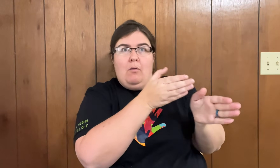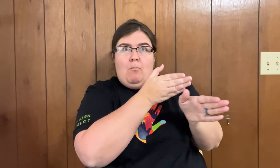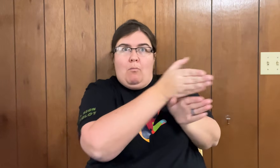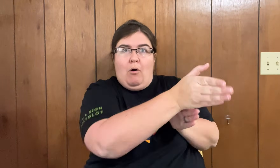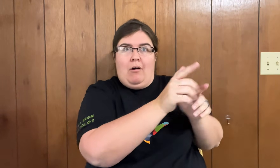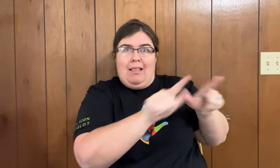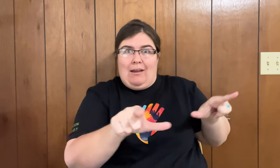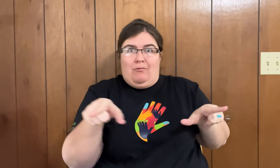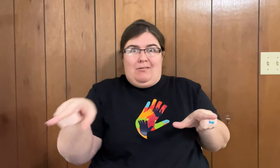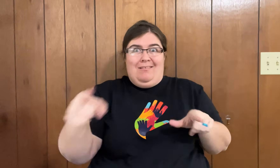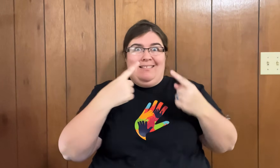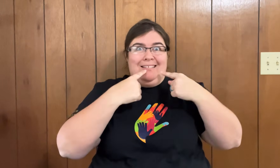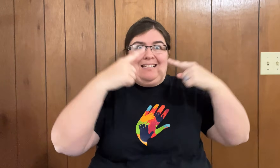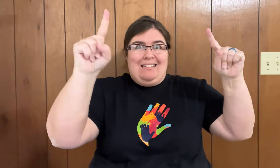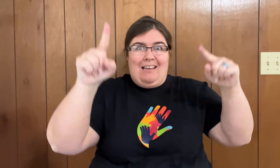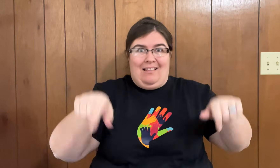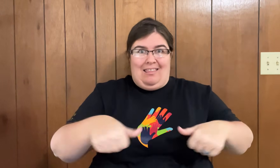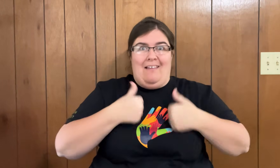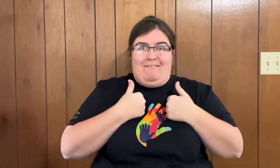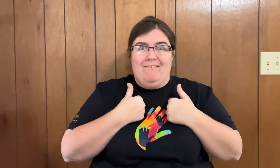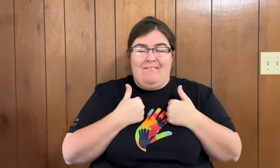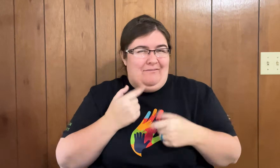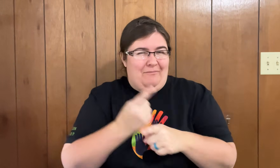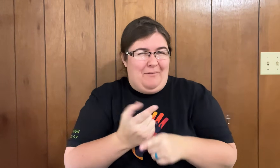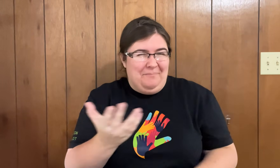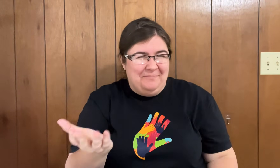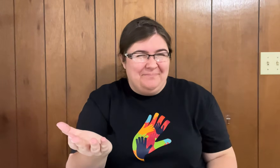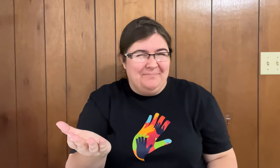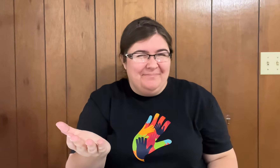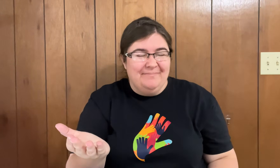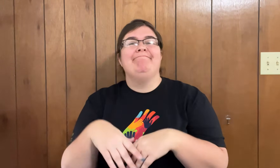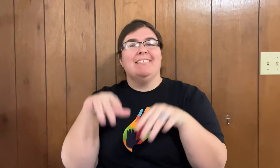children learning the standardized language so they can succeed in life.